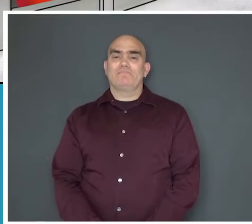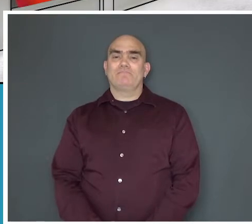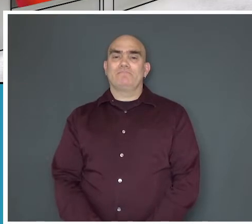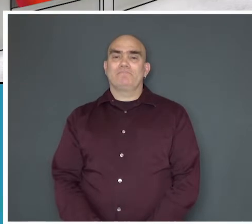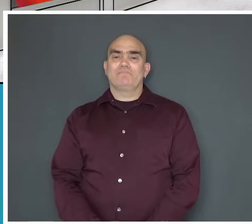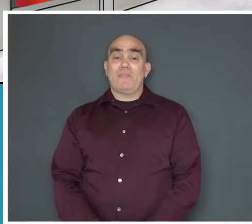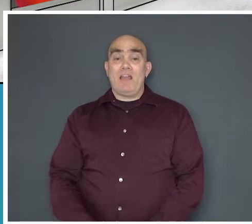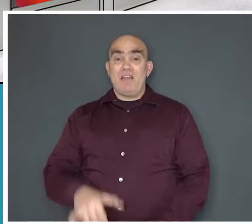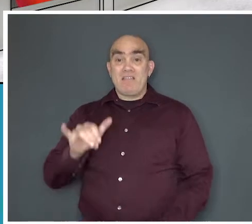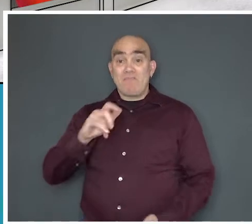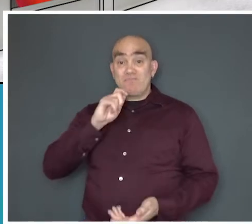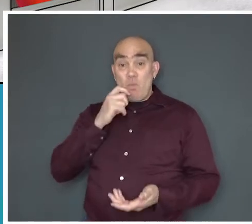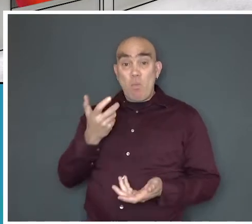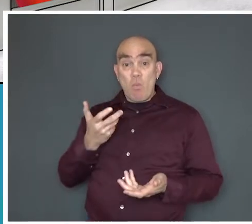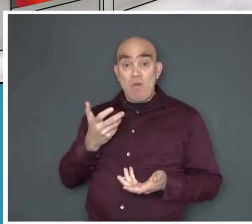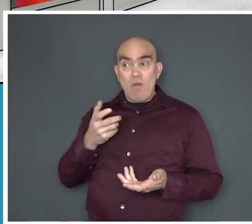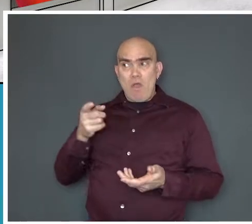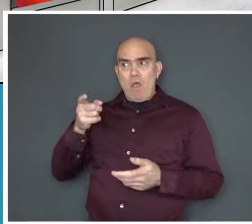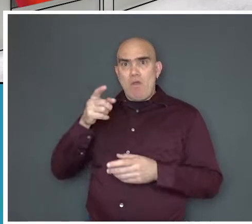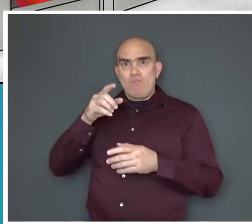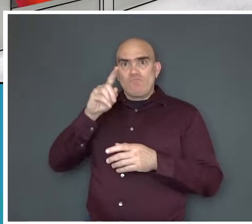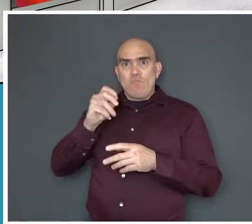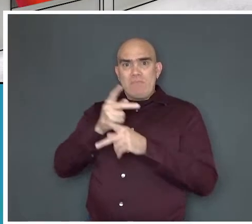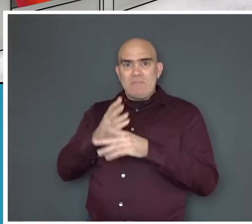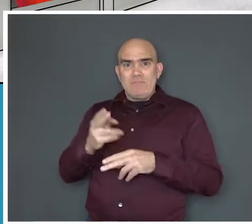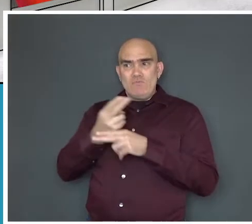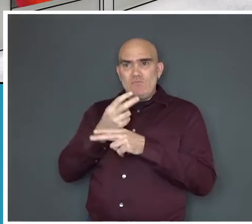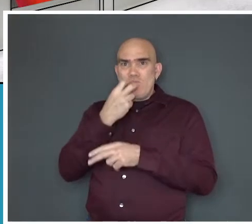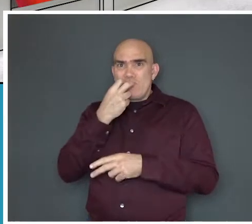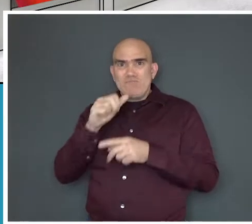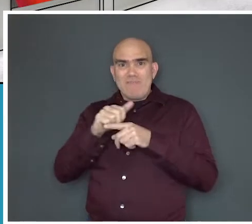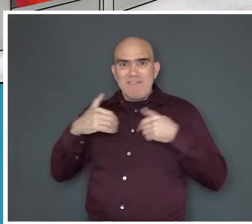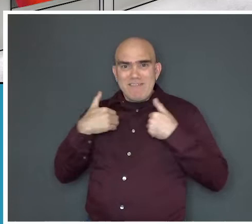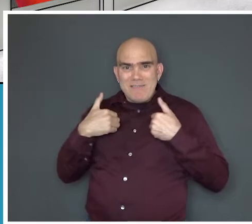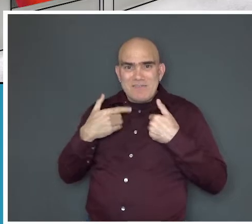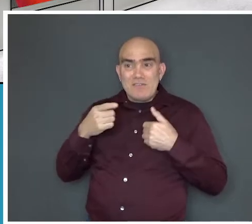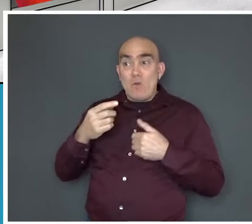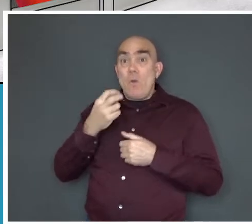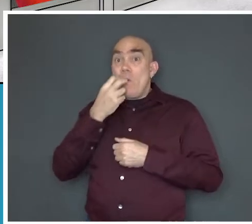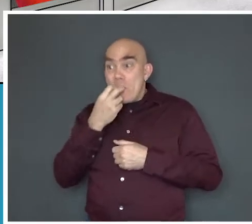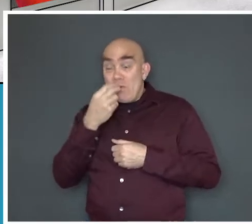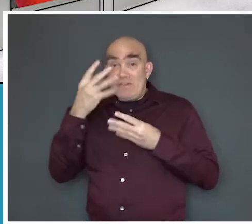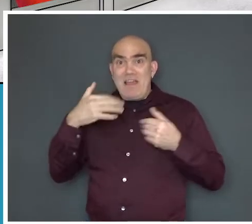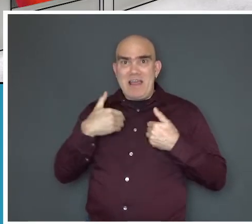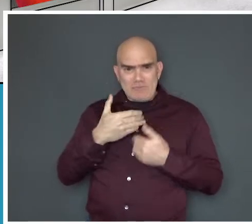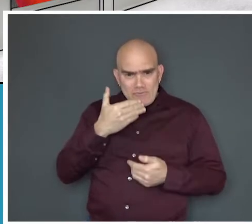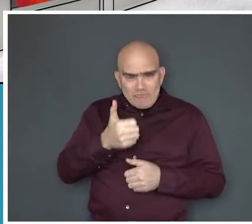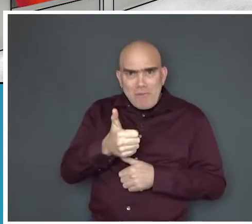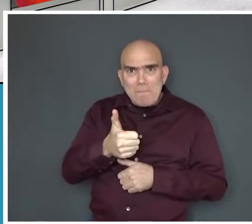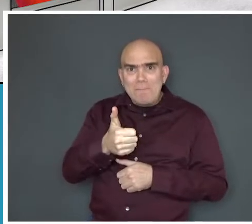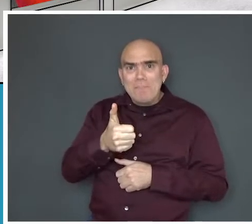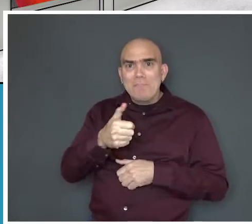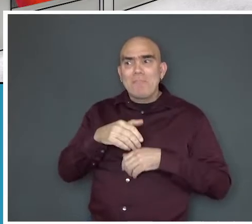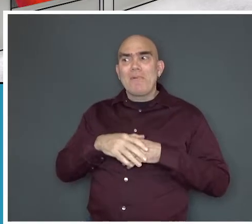That was cool! The zookeepers use whistles to train animals. They blow the whistle and it tells the animal good job.